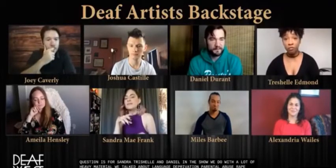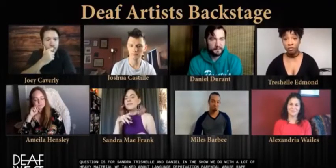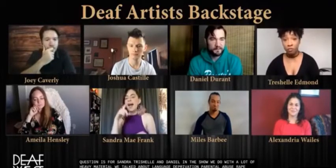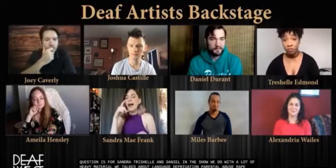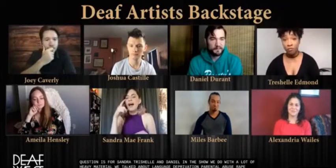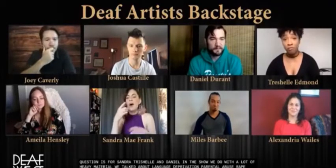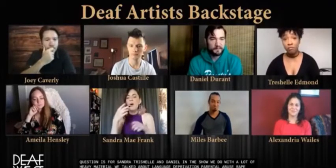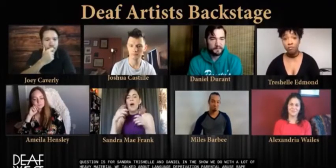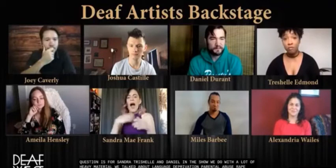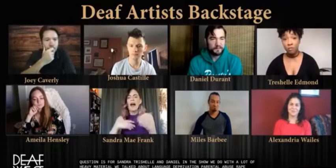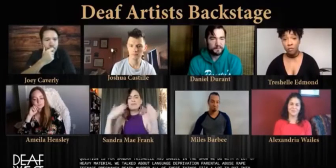Sandra